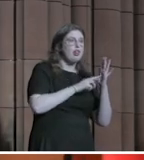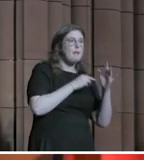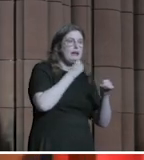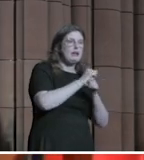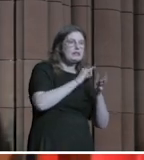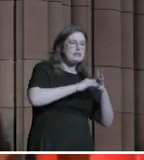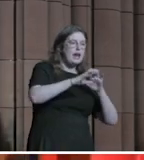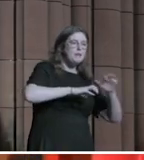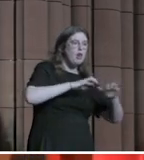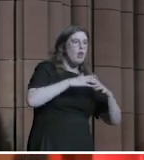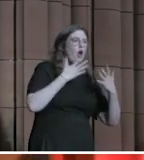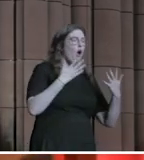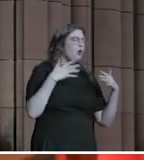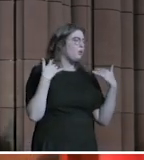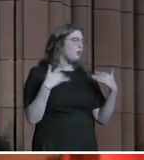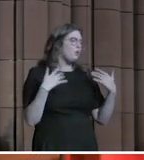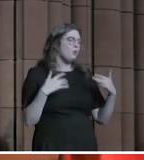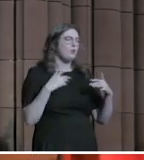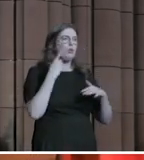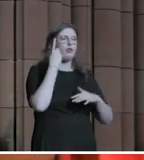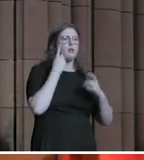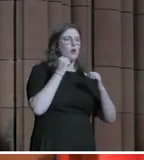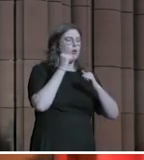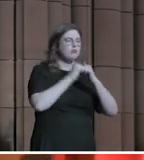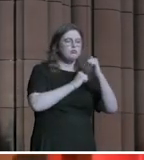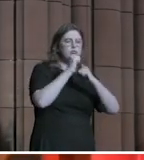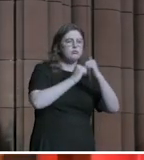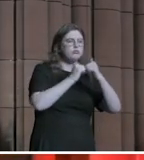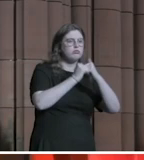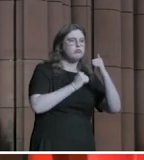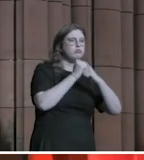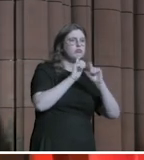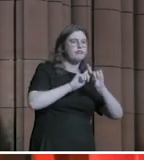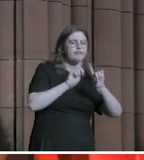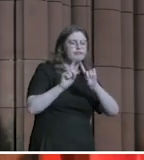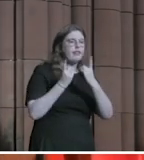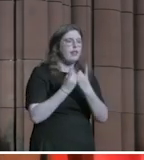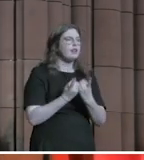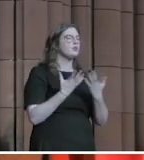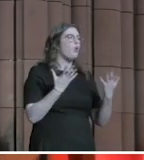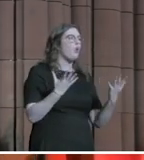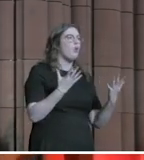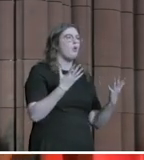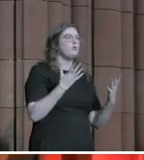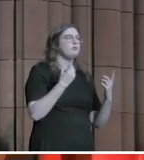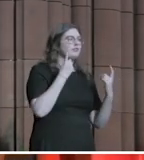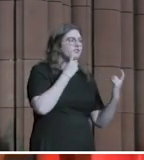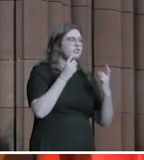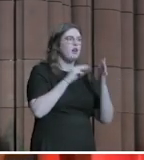or marvel at the construction of wooden frigates during the Napoleonic Wars, or find out about Mary Queen of Scots.